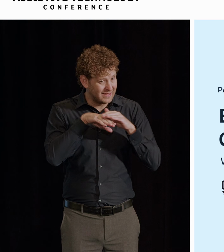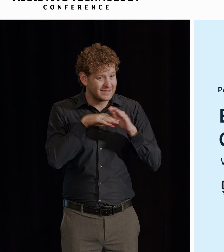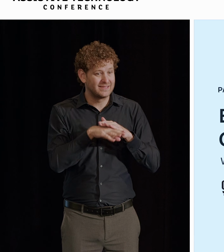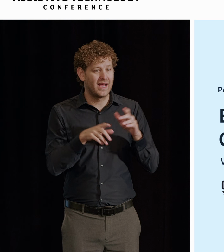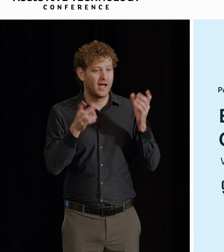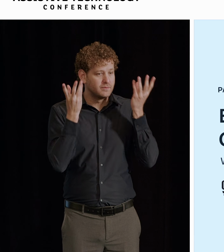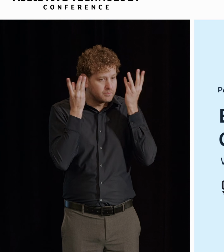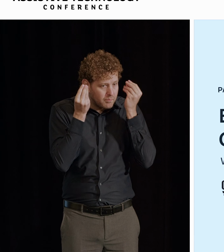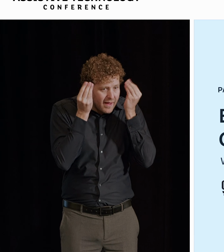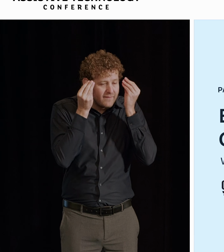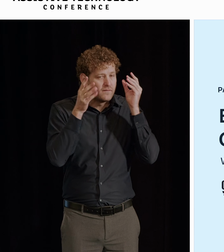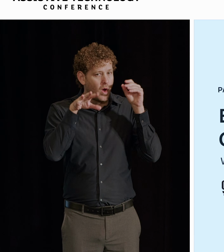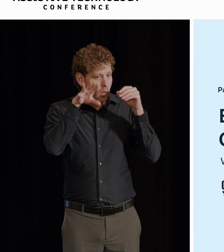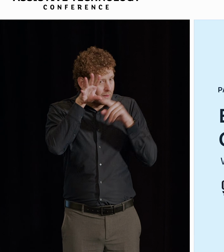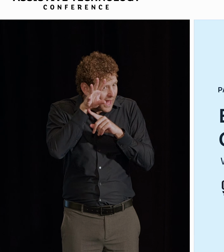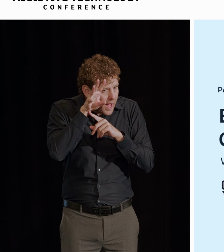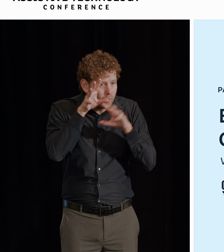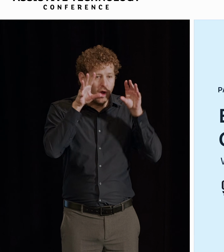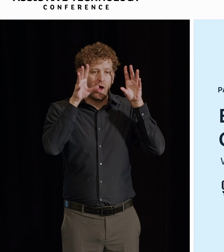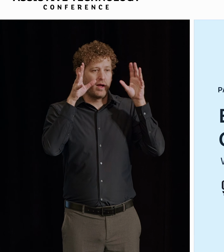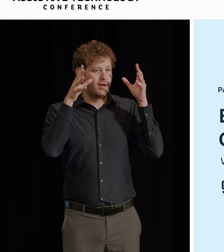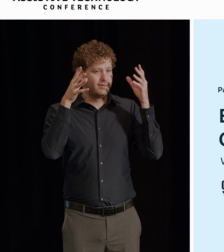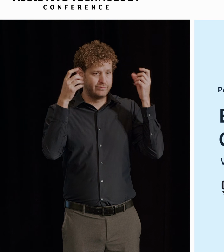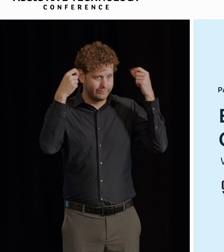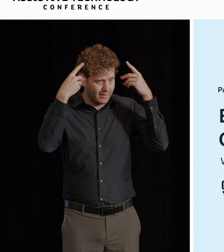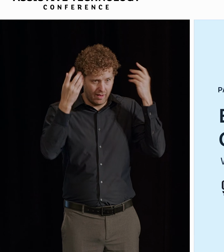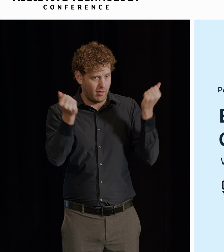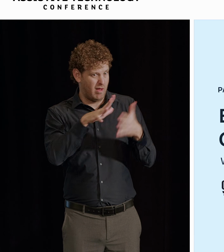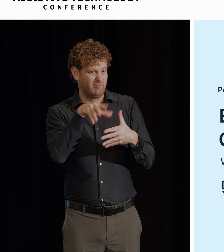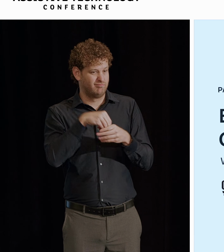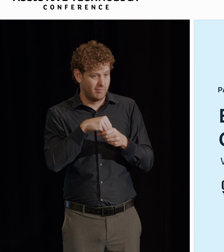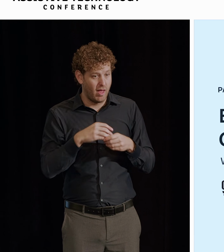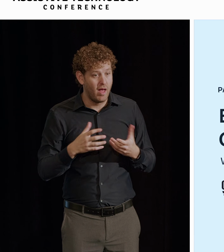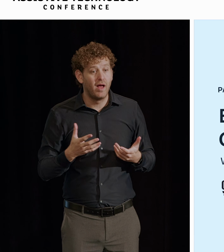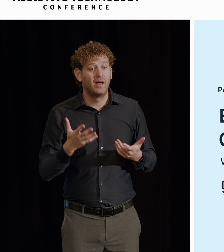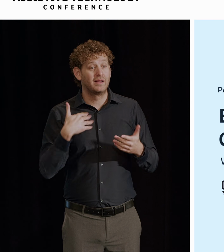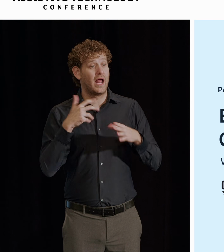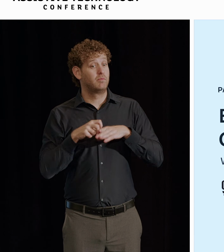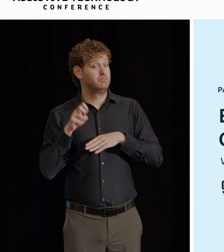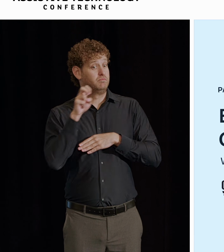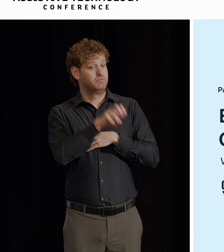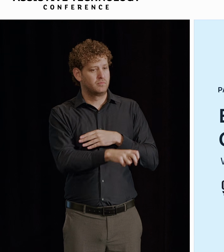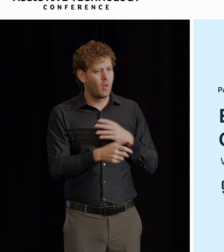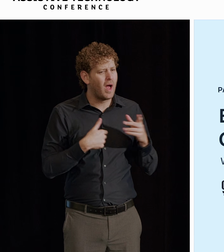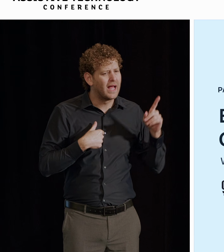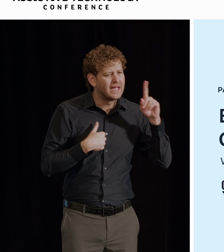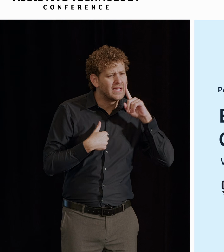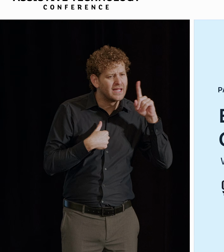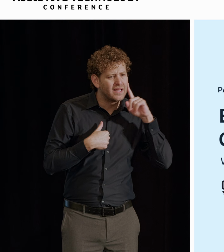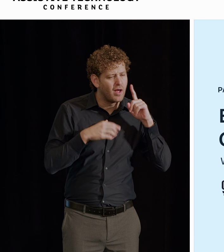so I'm gonna skip forward a little bit. The Oscars music are starting to come on, so I'm Okay.